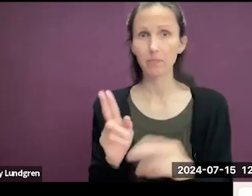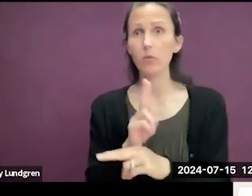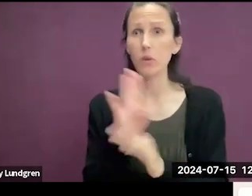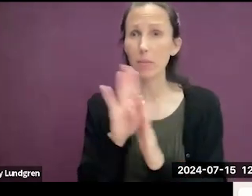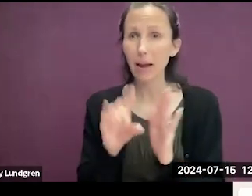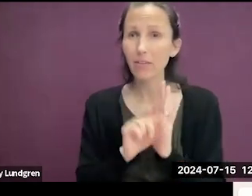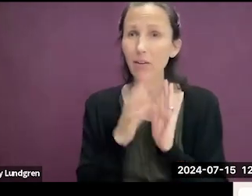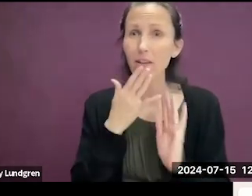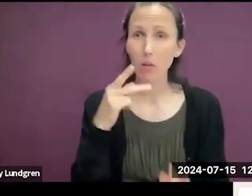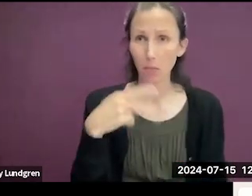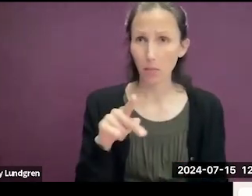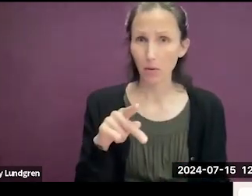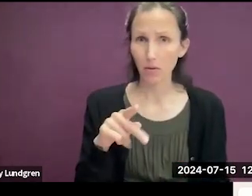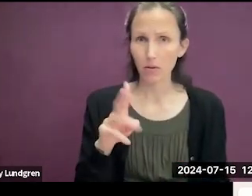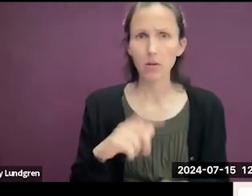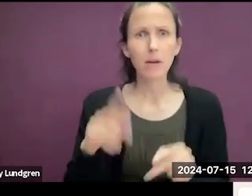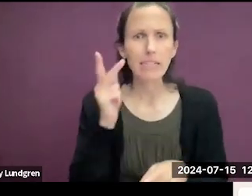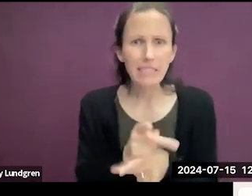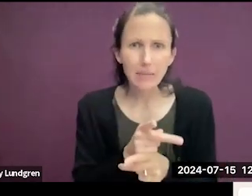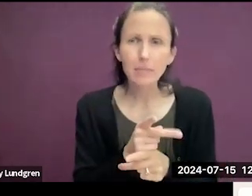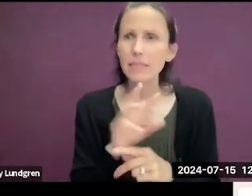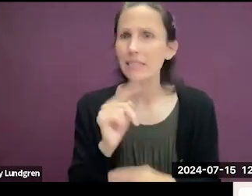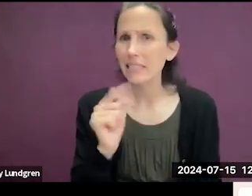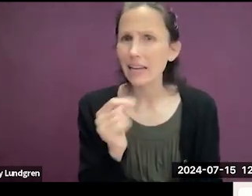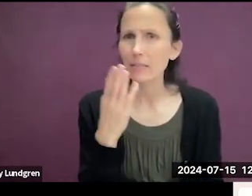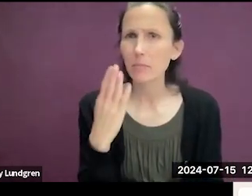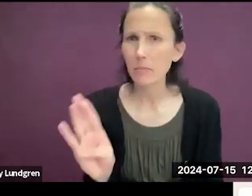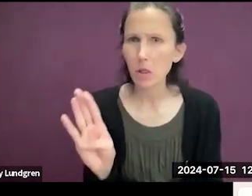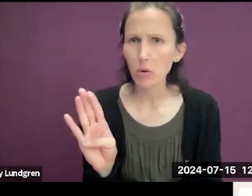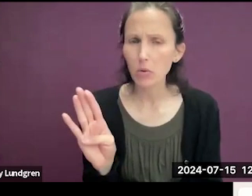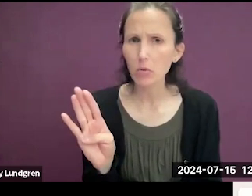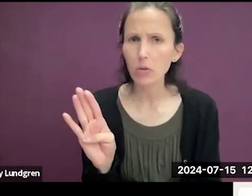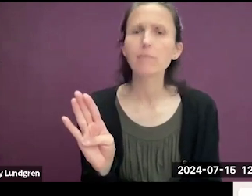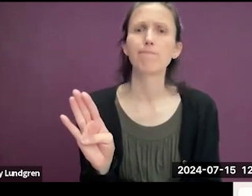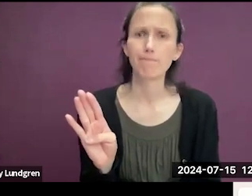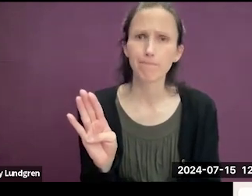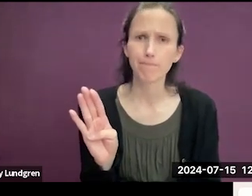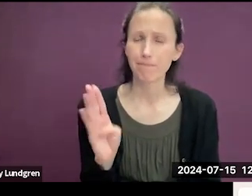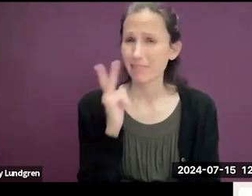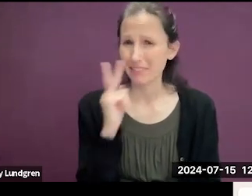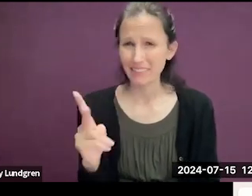and keeping my foreground color or my text color of blue. You can see here, this is much harder to read.